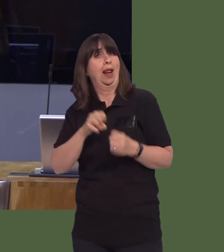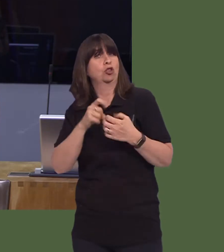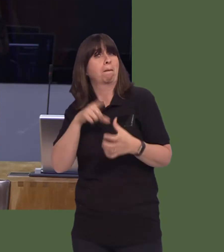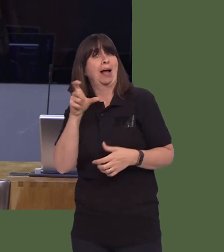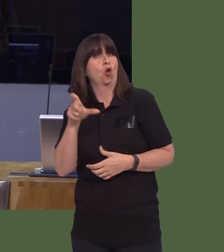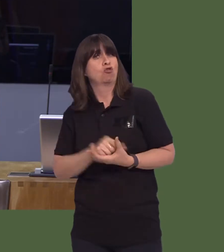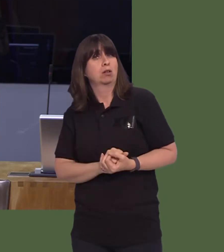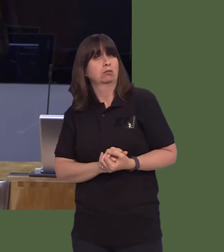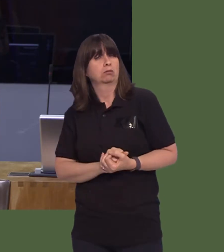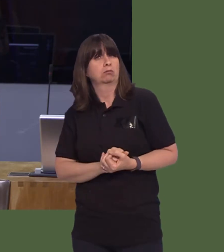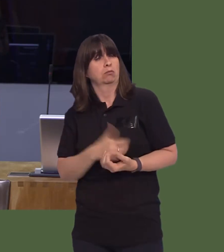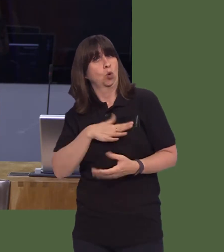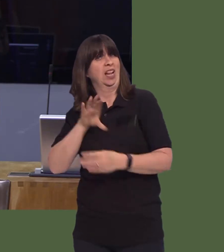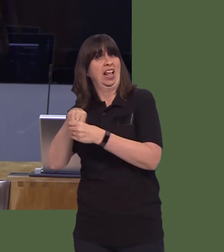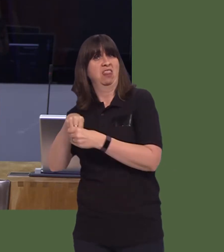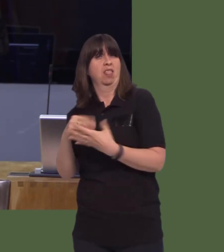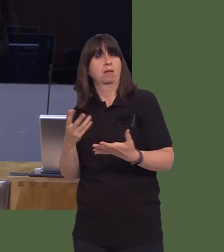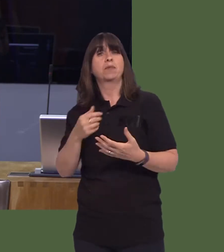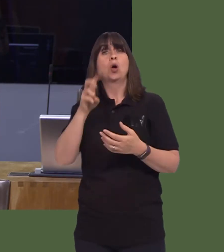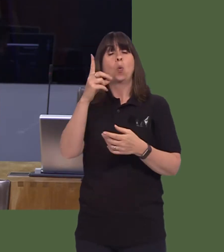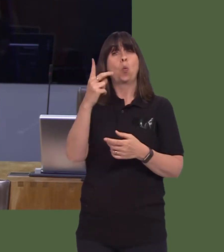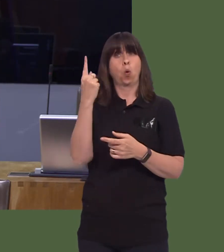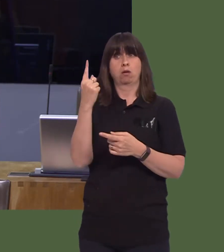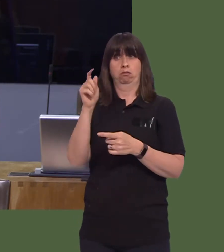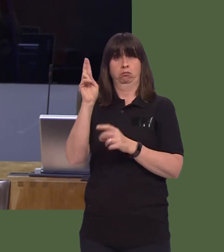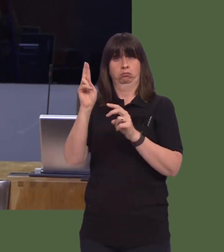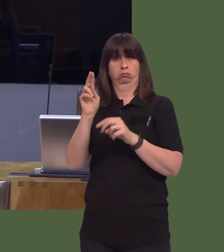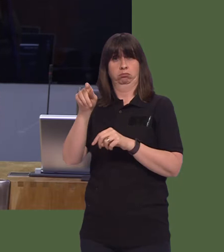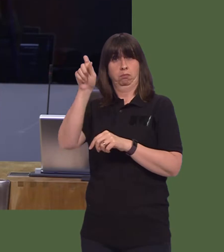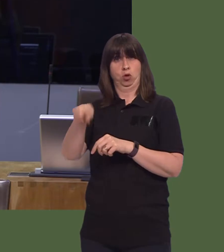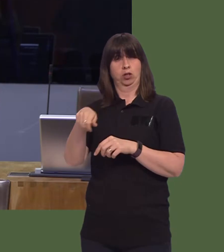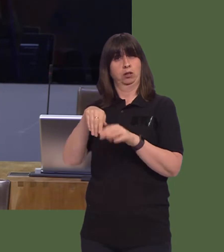I've been written to by a school student who says that the Welsh bac is a burden for students